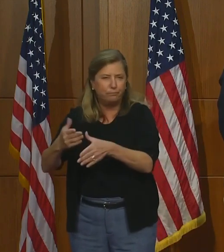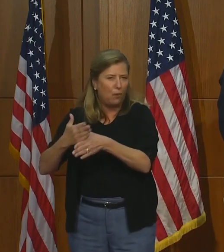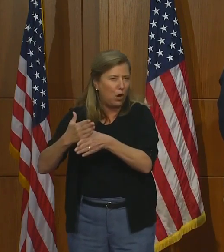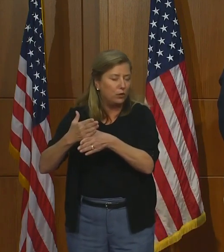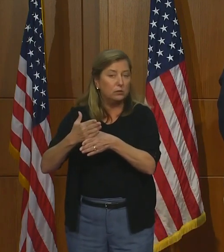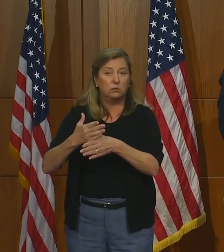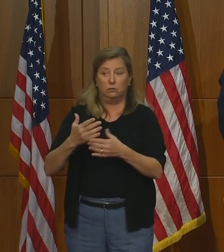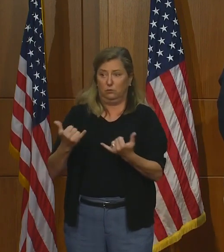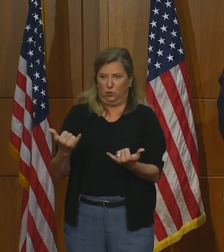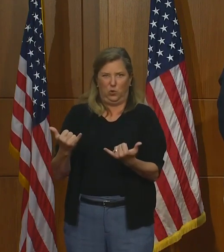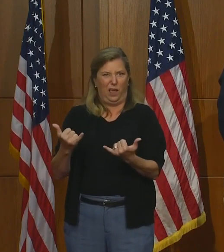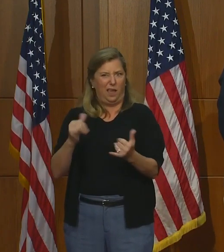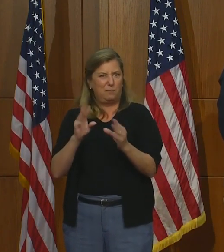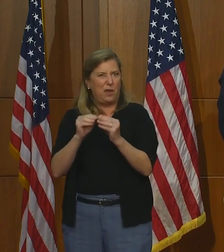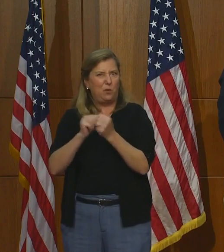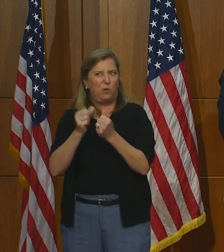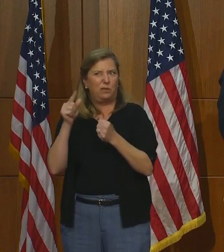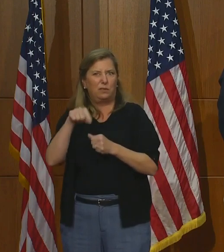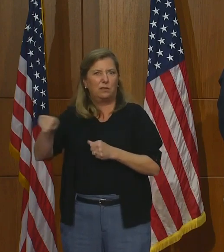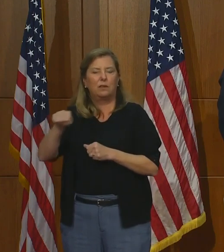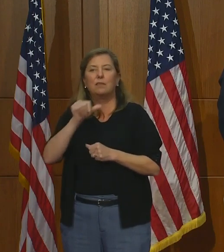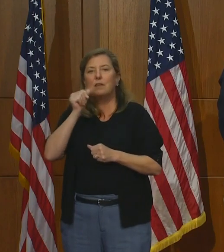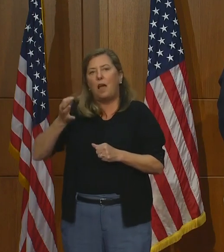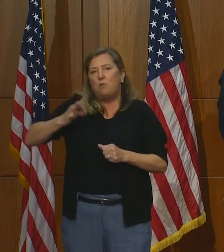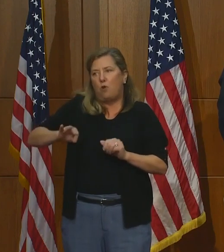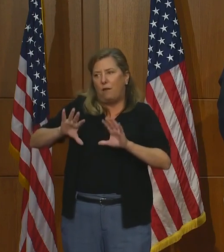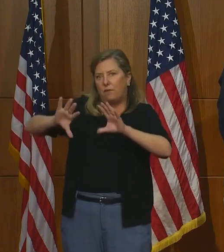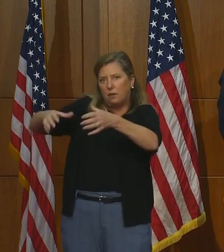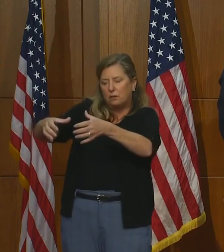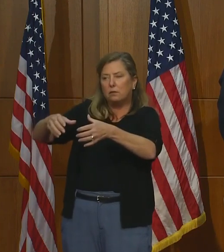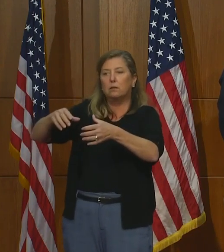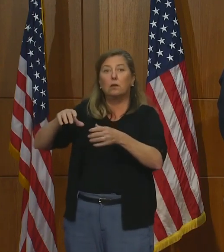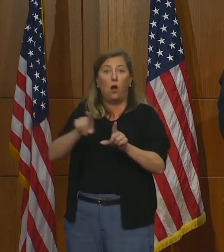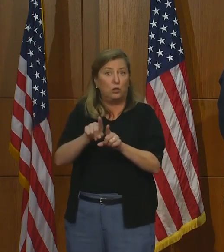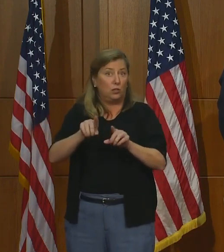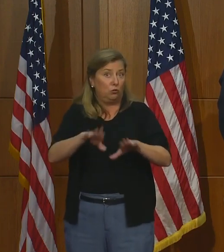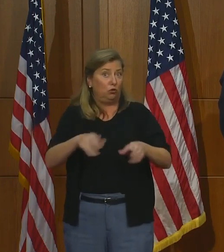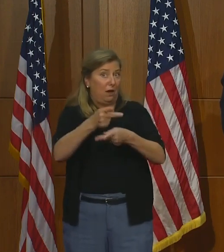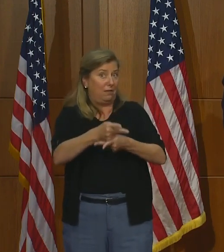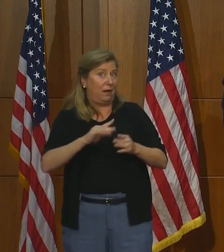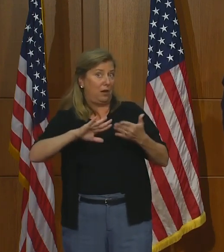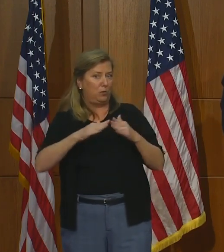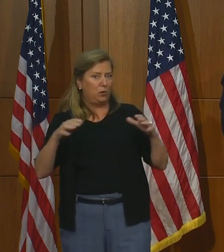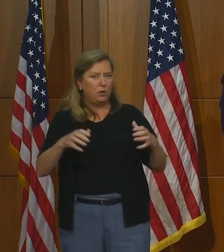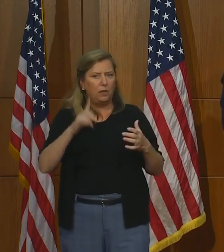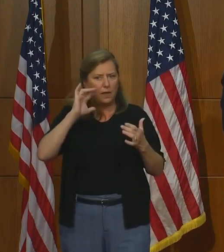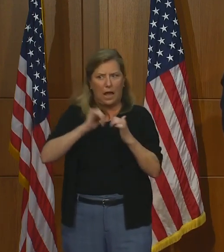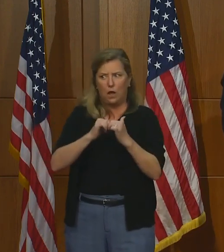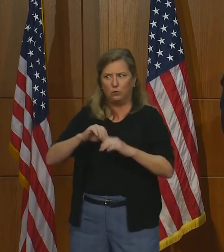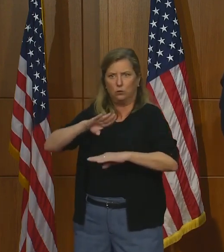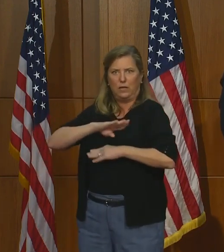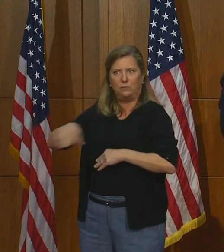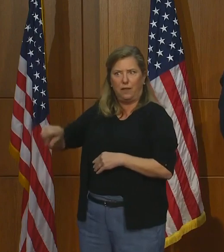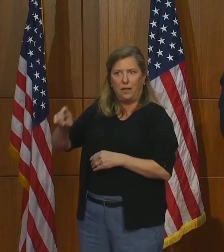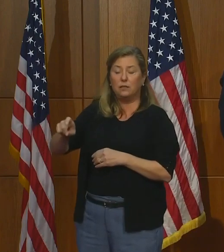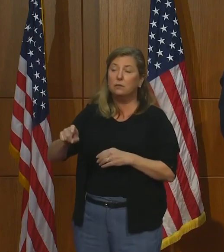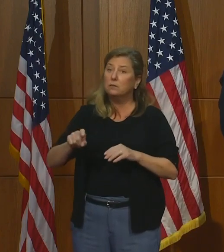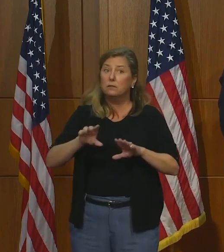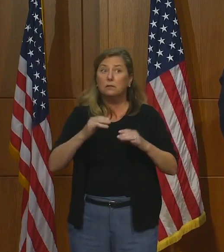PARTNERSHIPS I MET SAID. WITHOUT A TON OF OUR MEMBERS OF THAT. GOOD GOD COMMUNITY AND